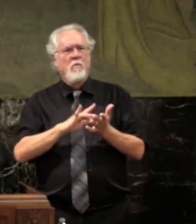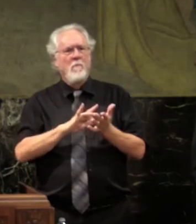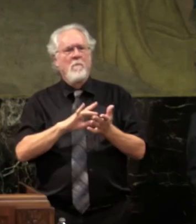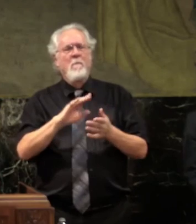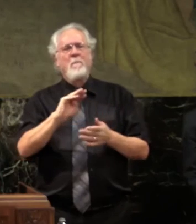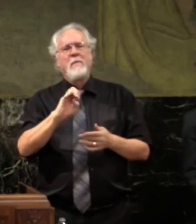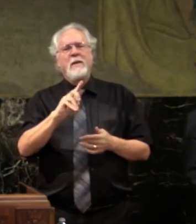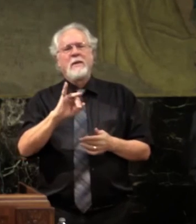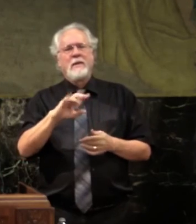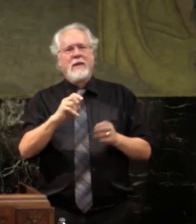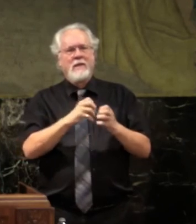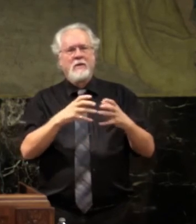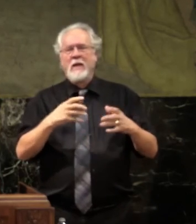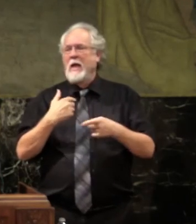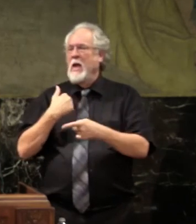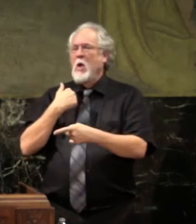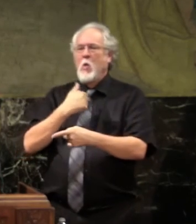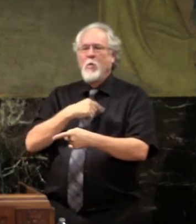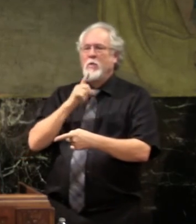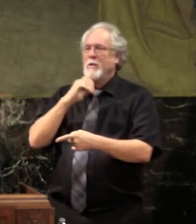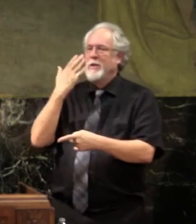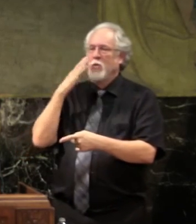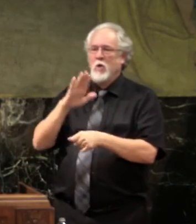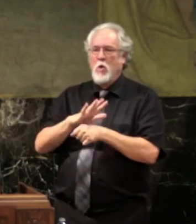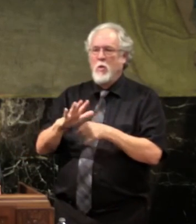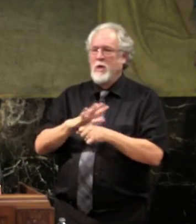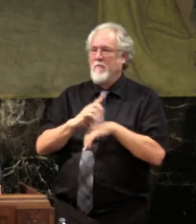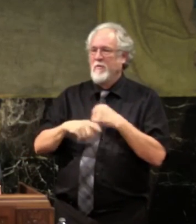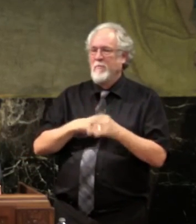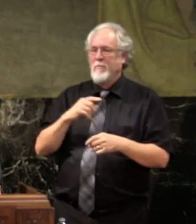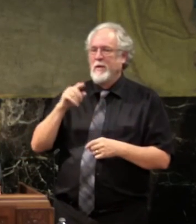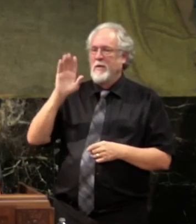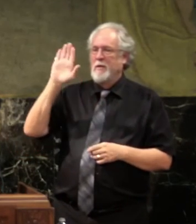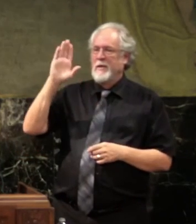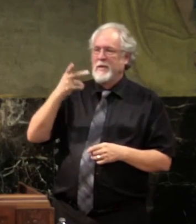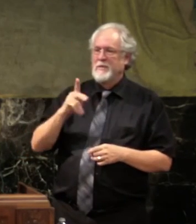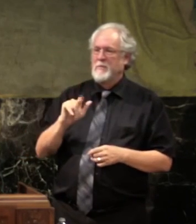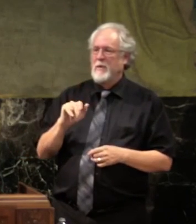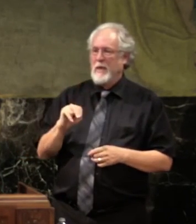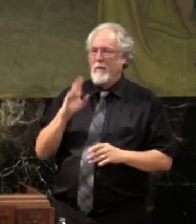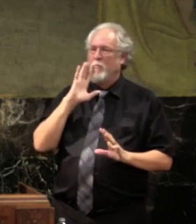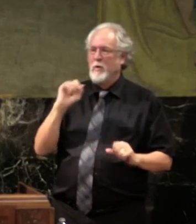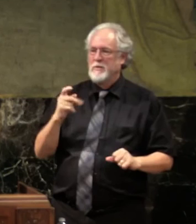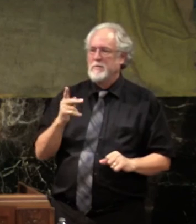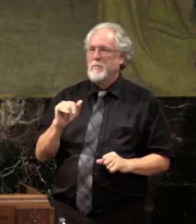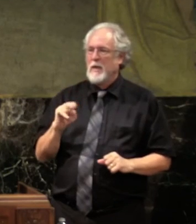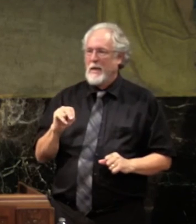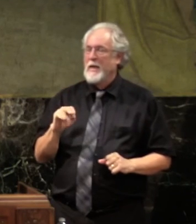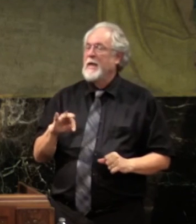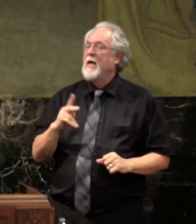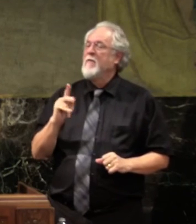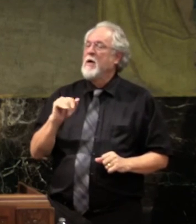well I don't think we know enough about his plan if if the plan is a reasonable